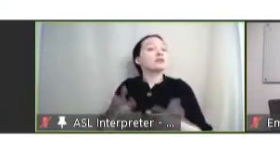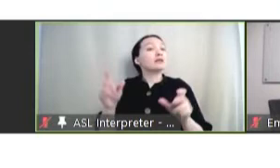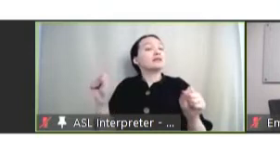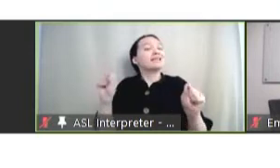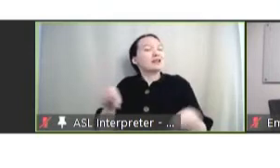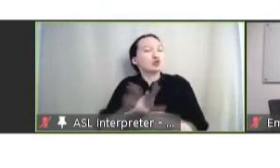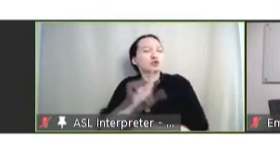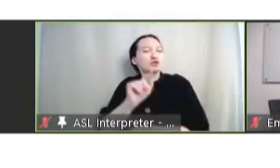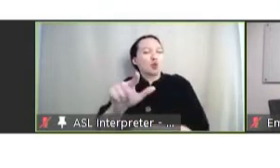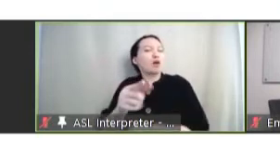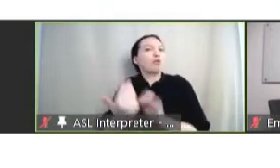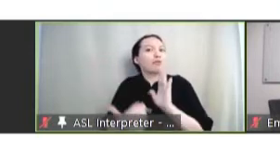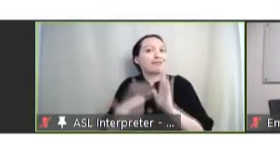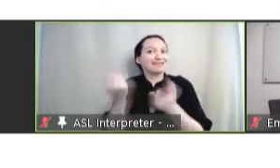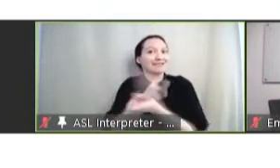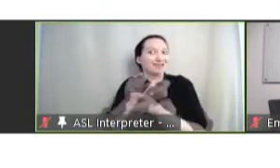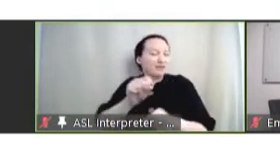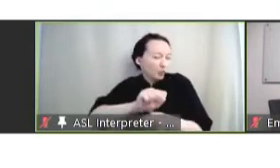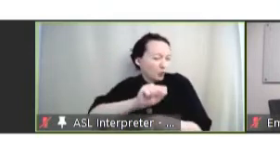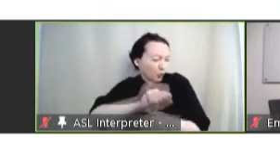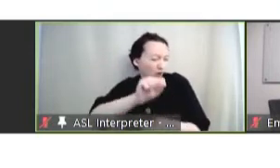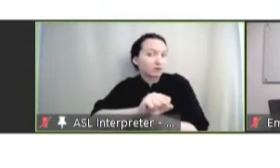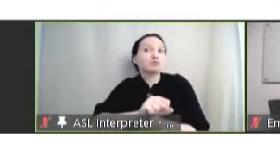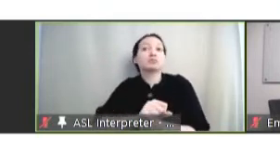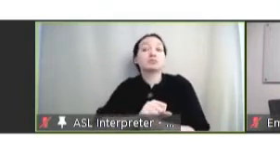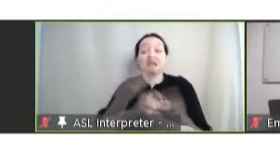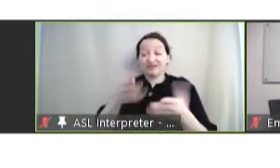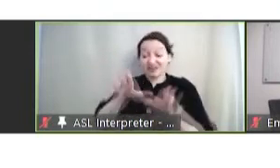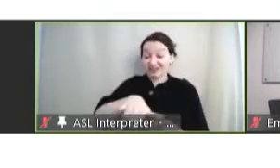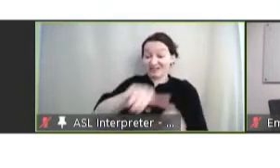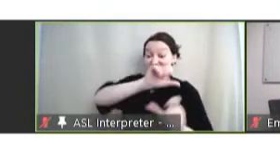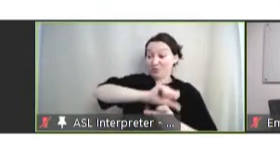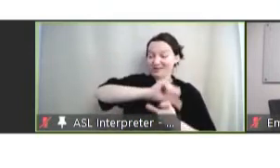again, to keep them safe at work. And then as they leave our doors to go back into their communities.